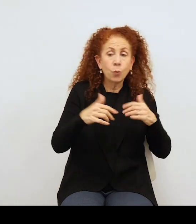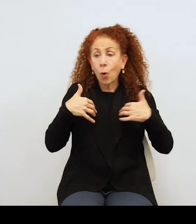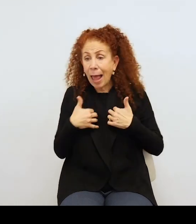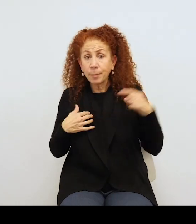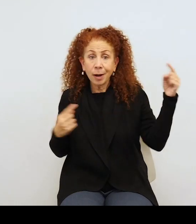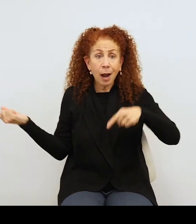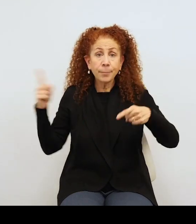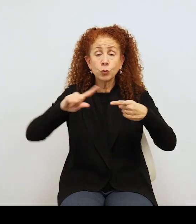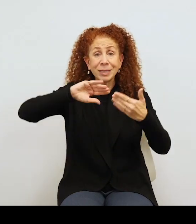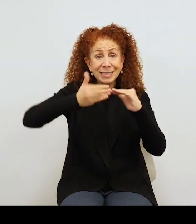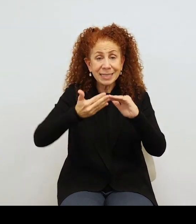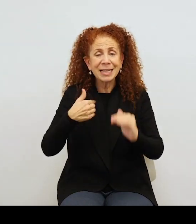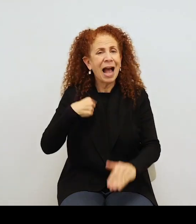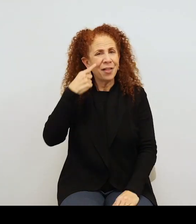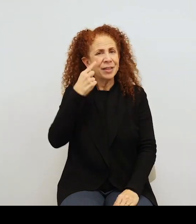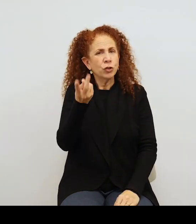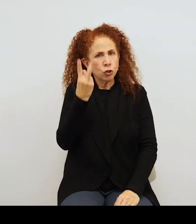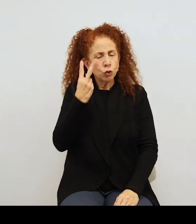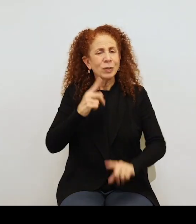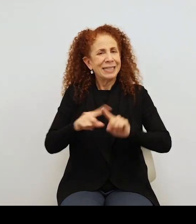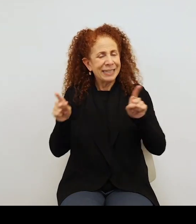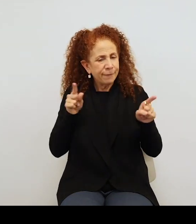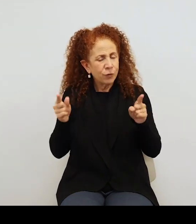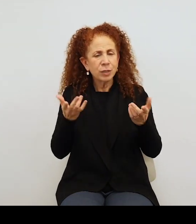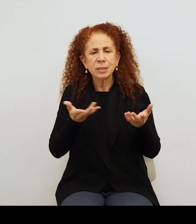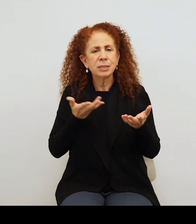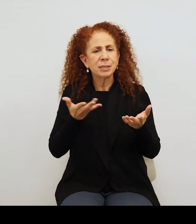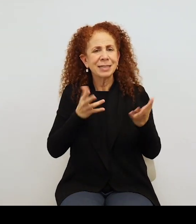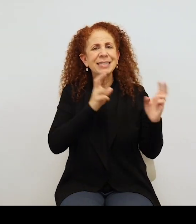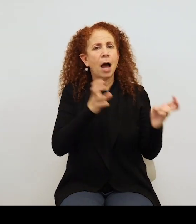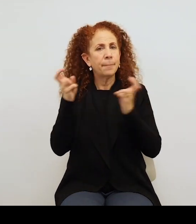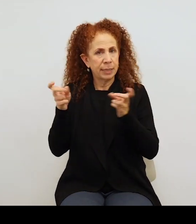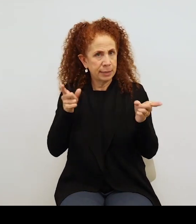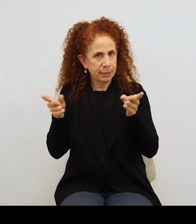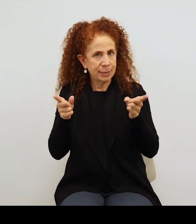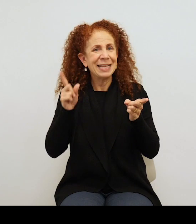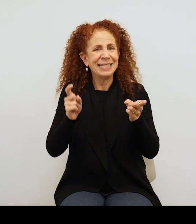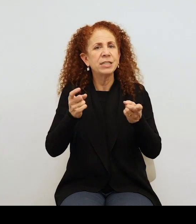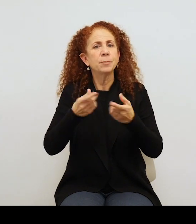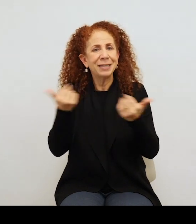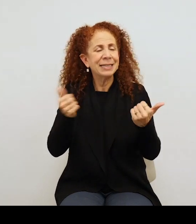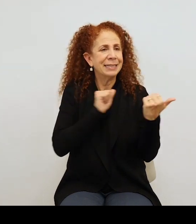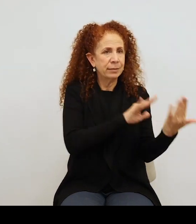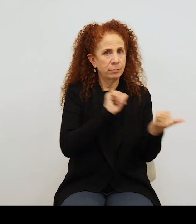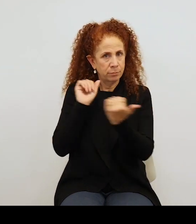Because I think they are two different topics, and they need to be dealt with in distinct ways.